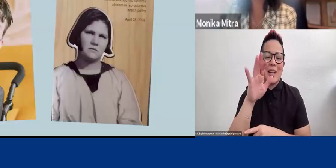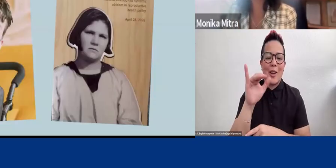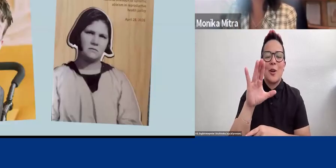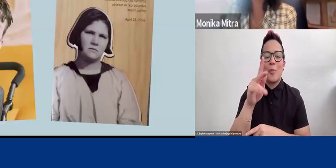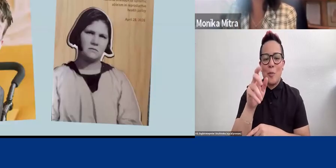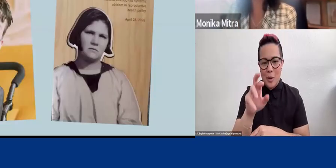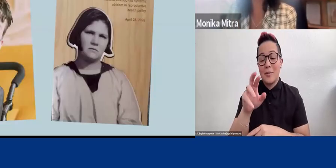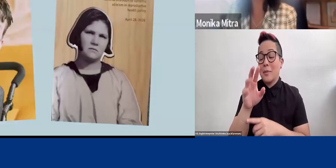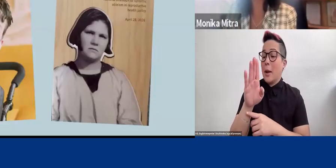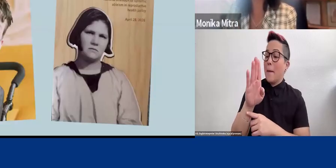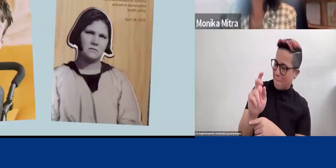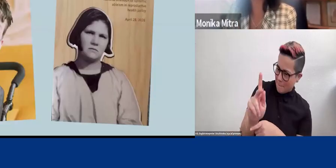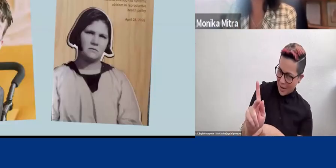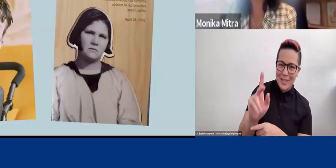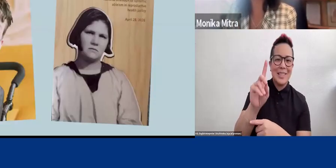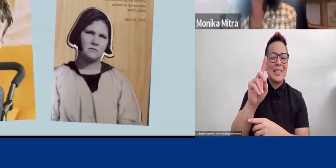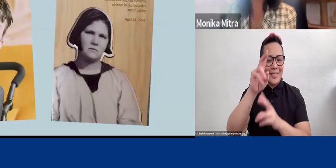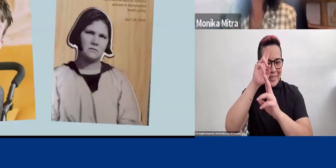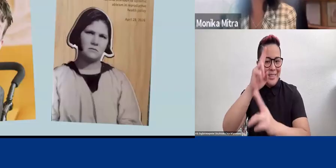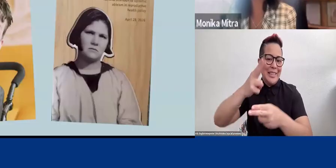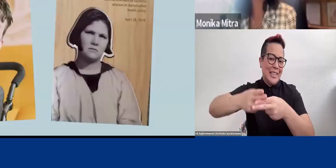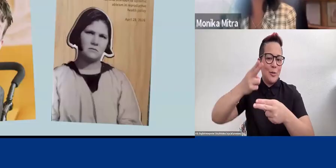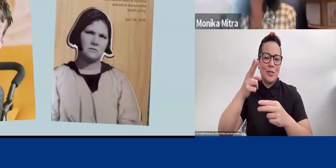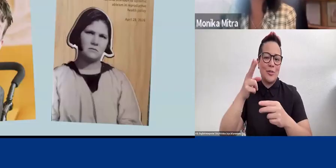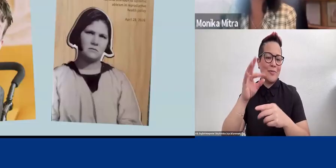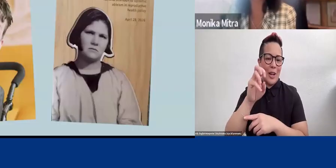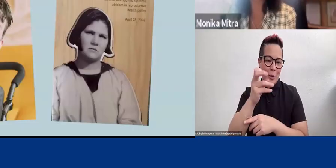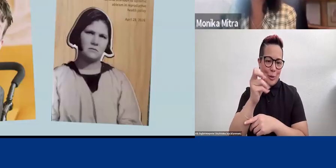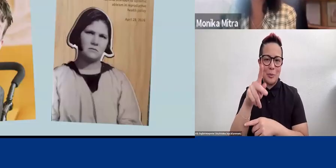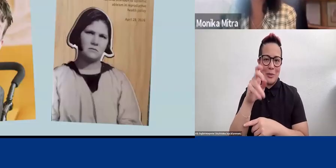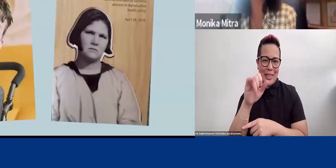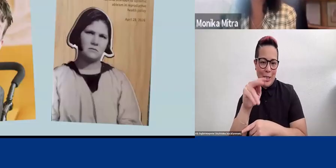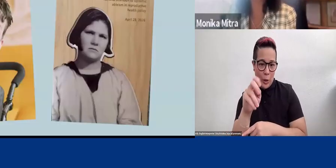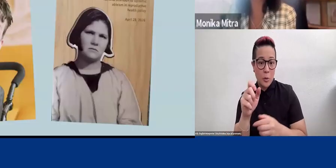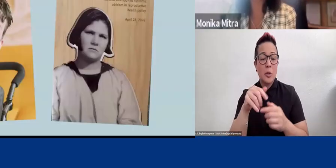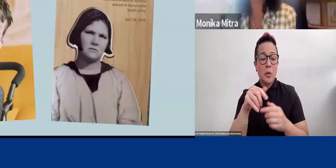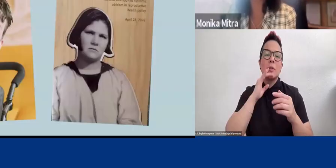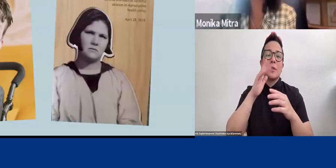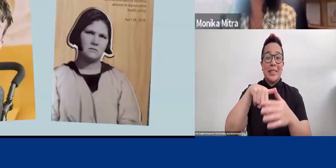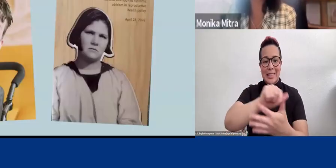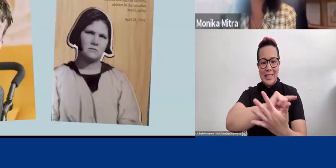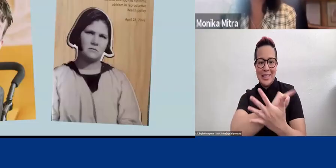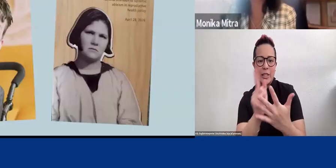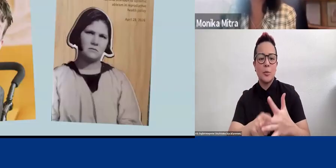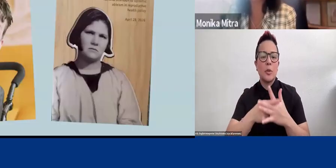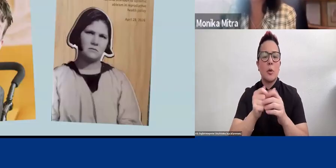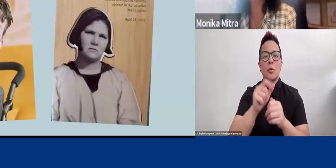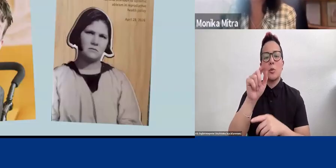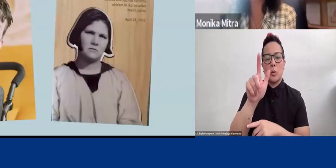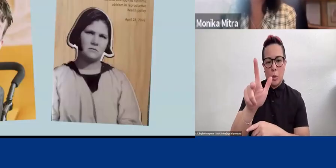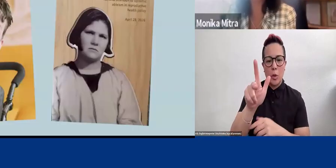This series began in 2023 with our inaugural fellow, Laurie Bertram Roberts,